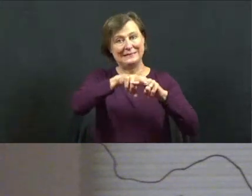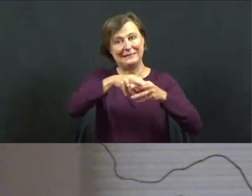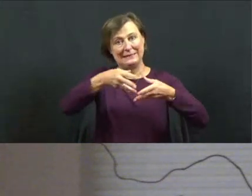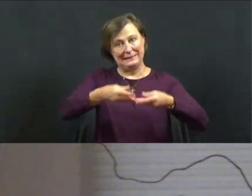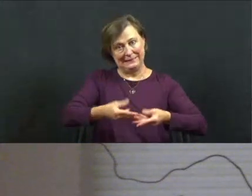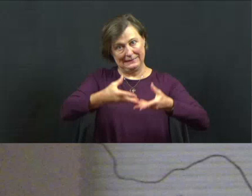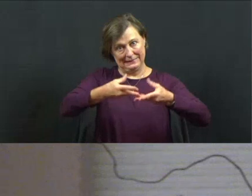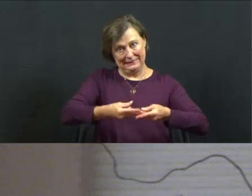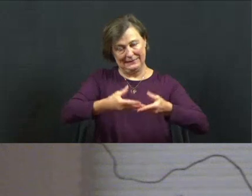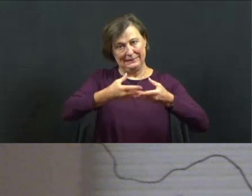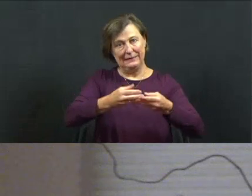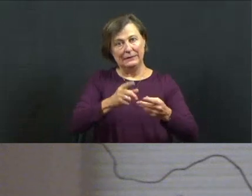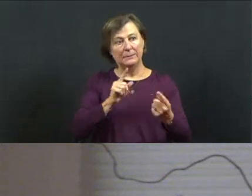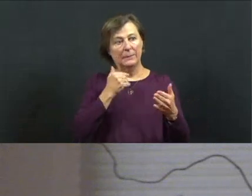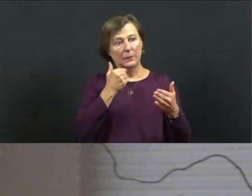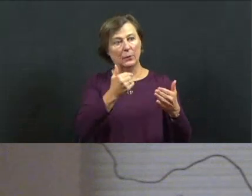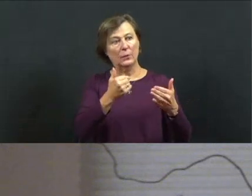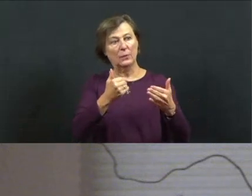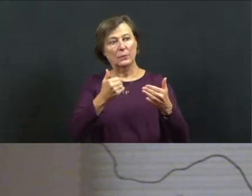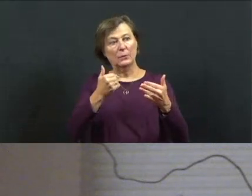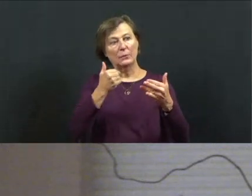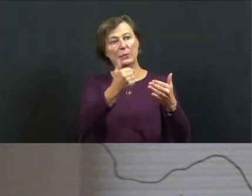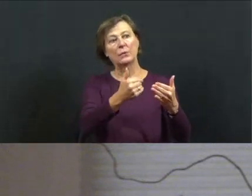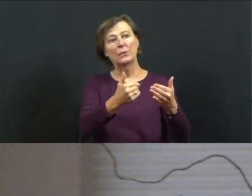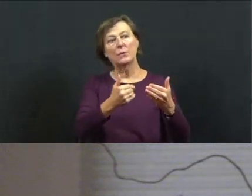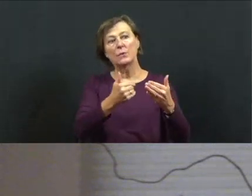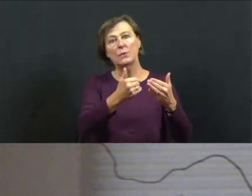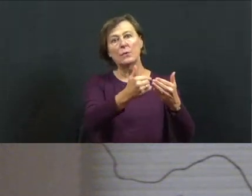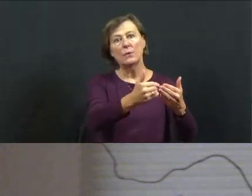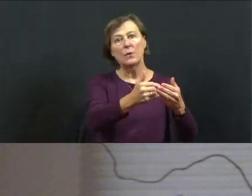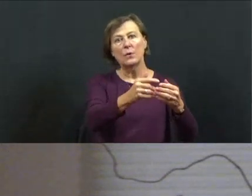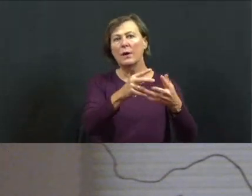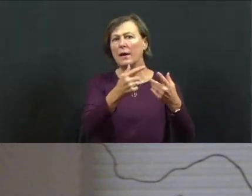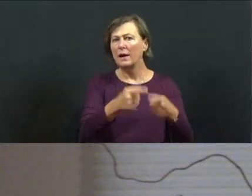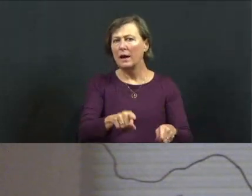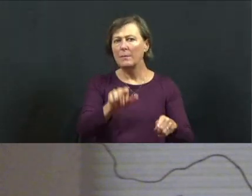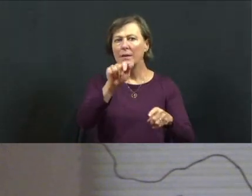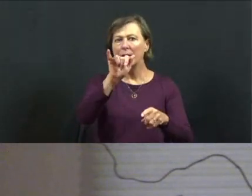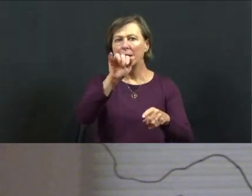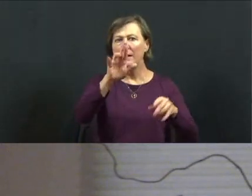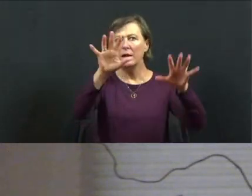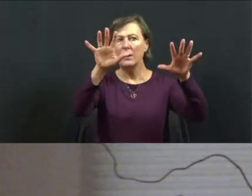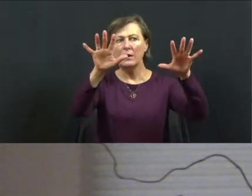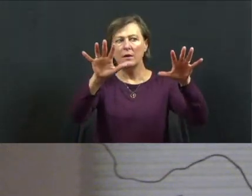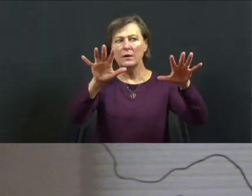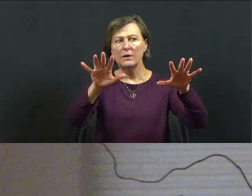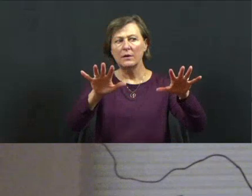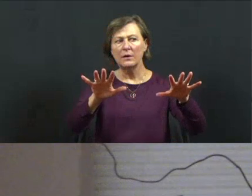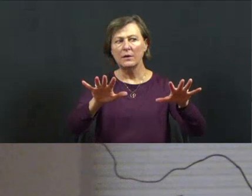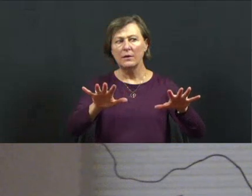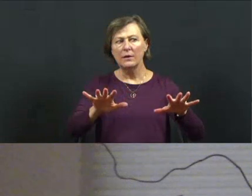As he drew closer, the air became very still. It was as if the whole world were holding its breath,